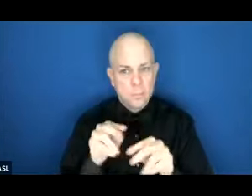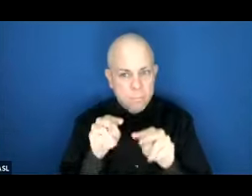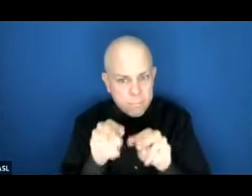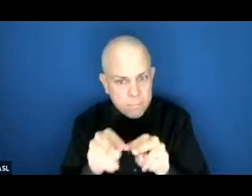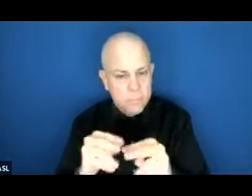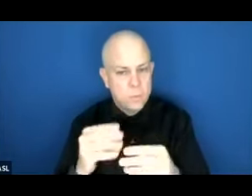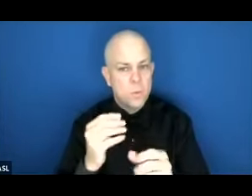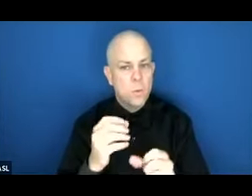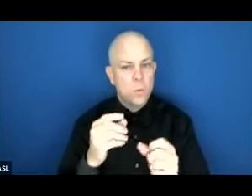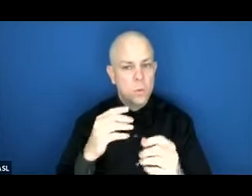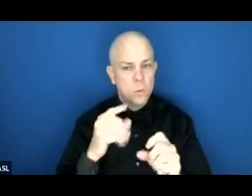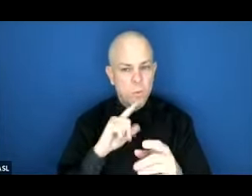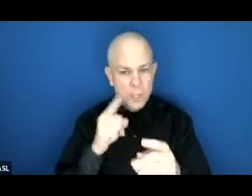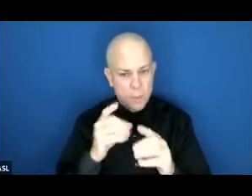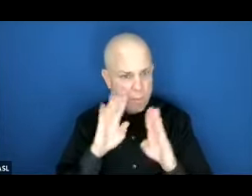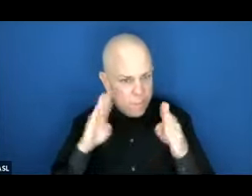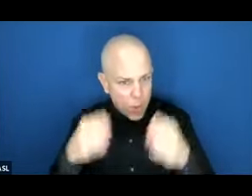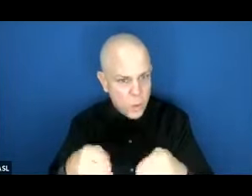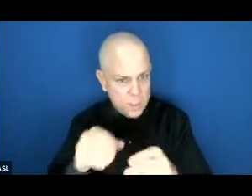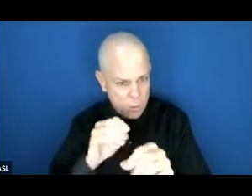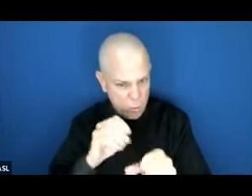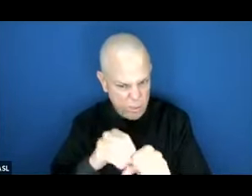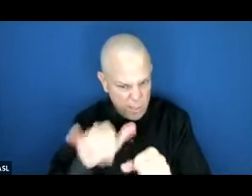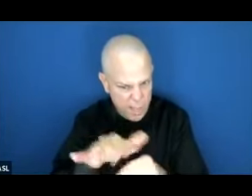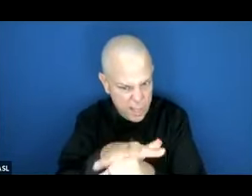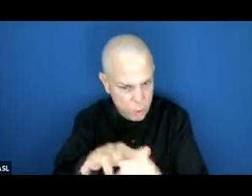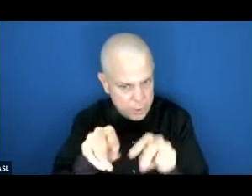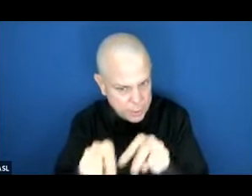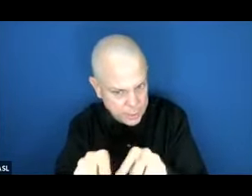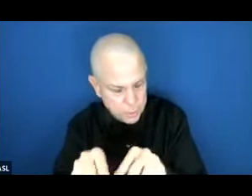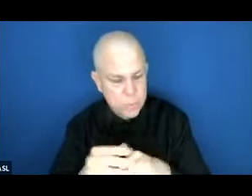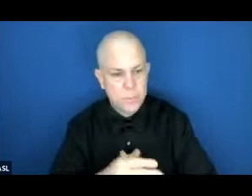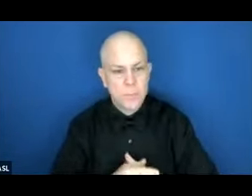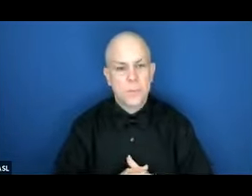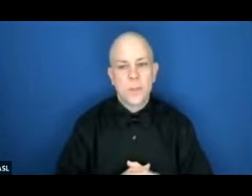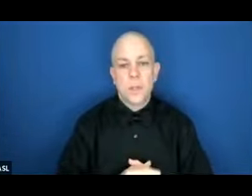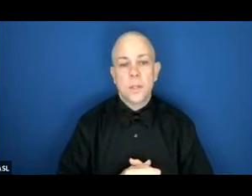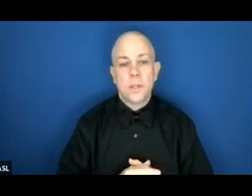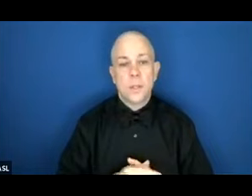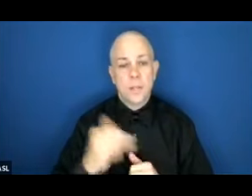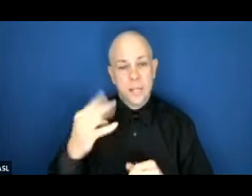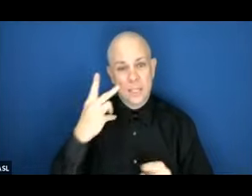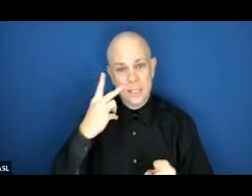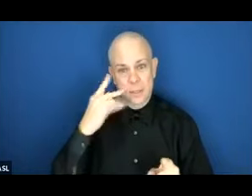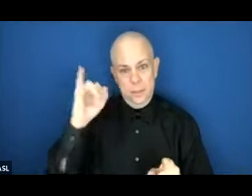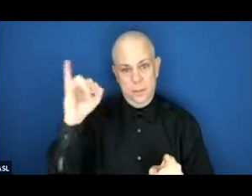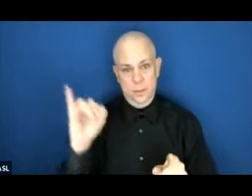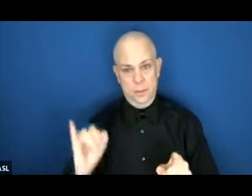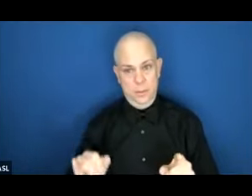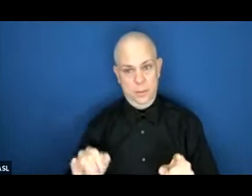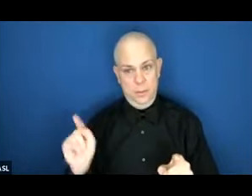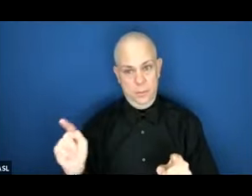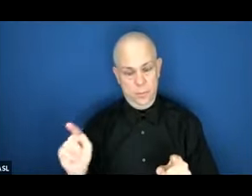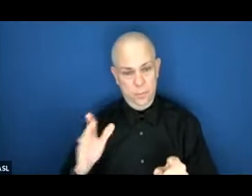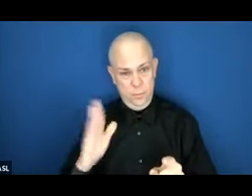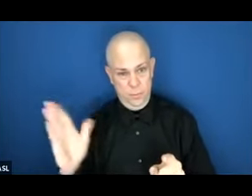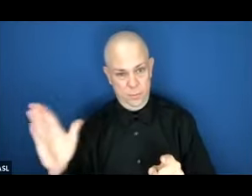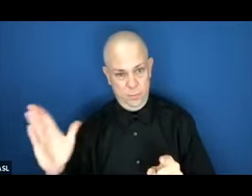in addition to coming out of the wilderness we are working this edge right here to be able to do all the mastication the